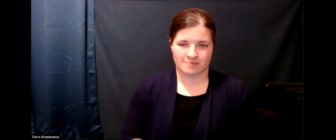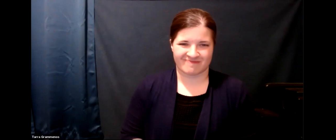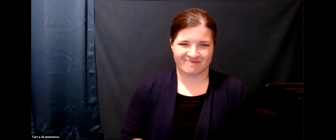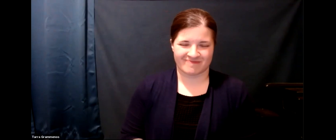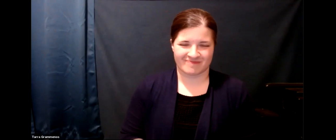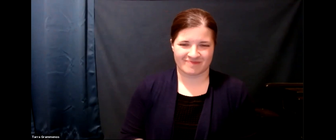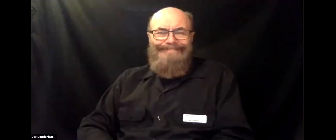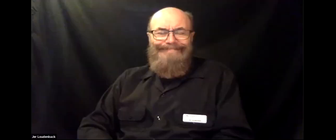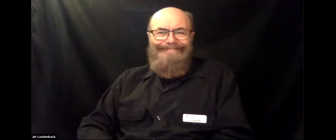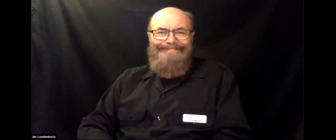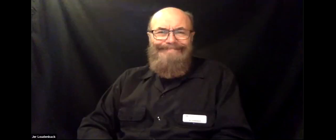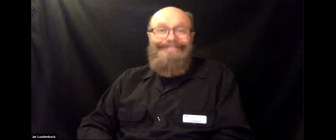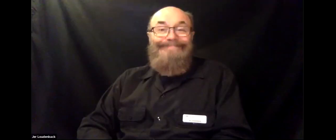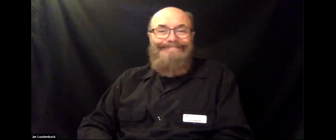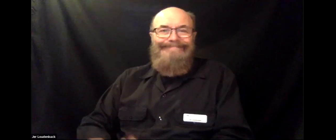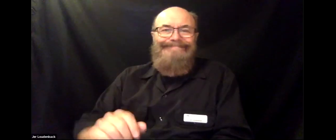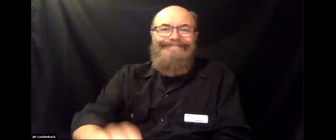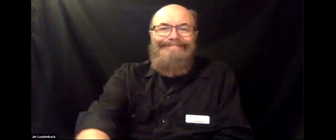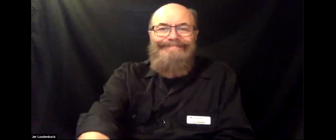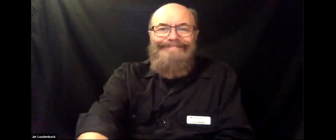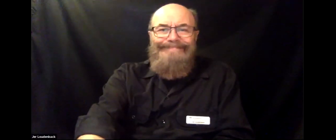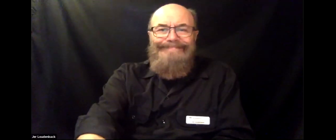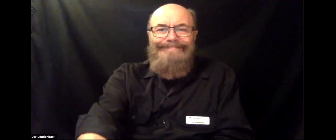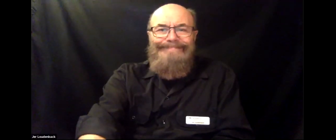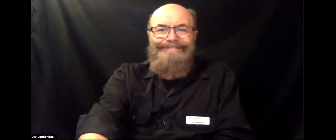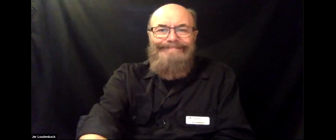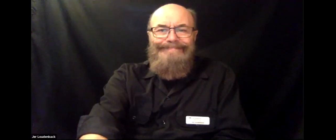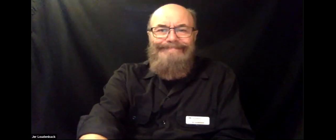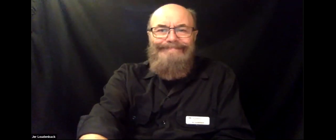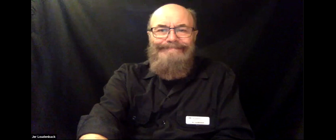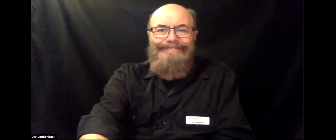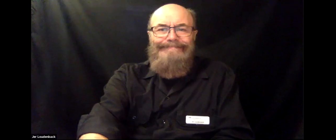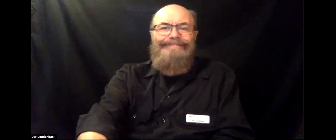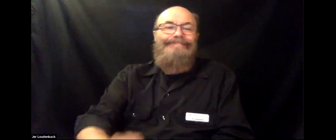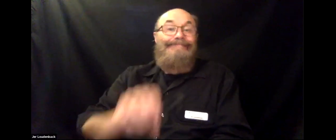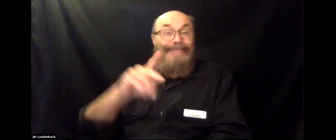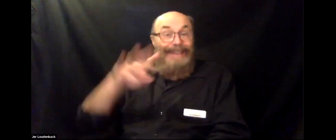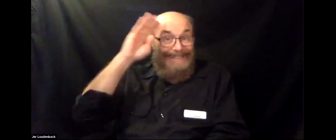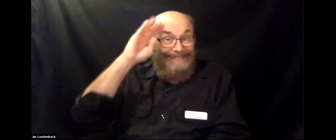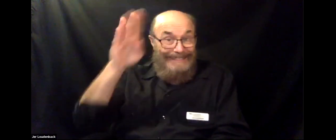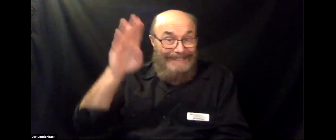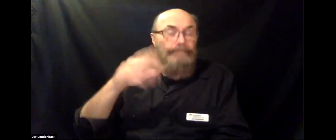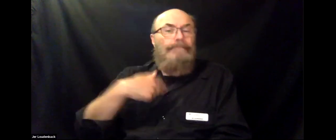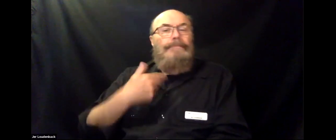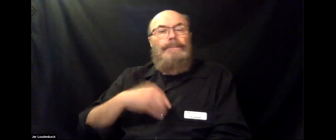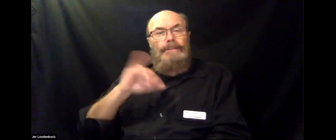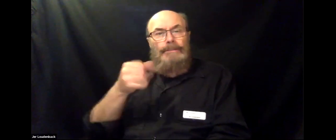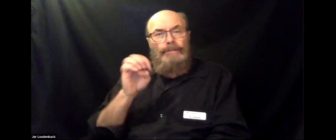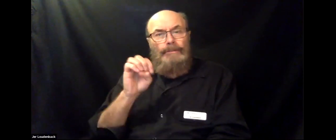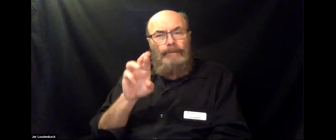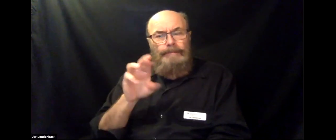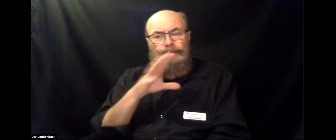Hi, everybody.